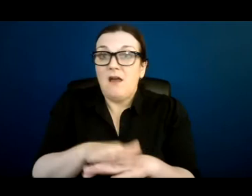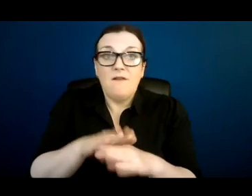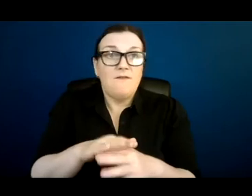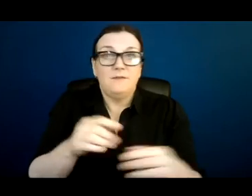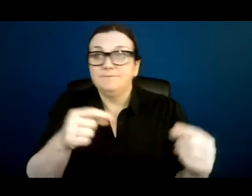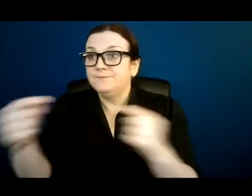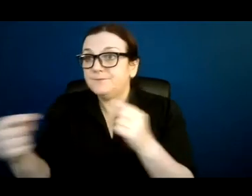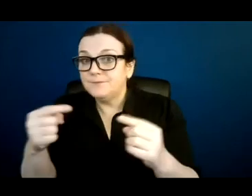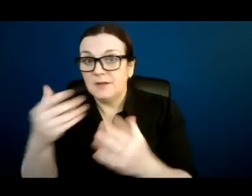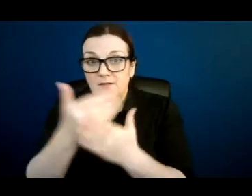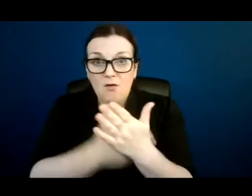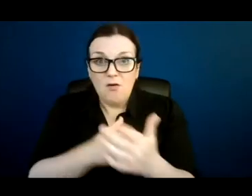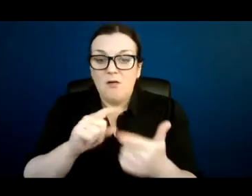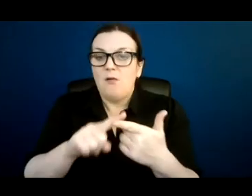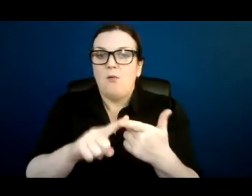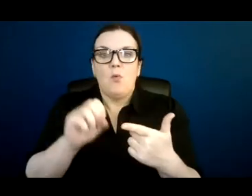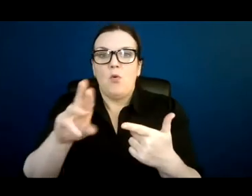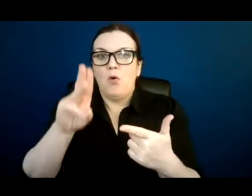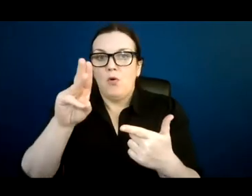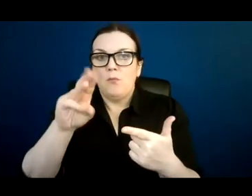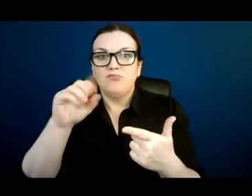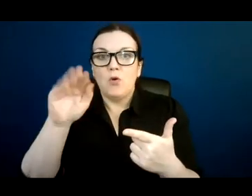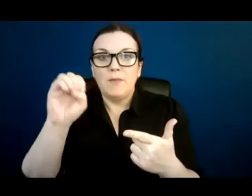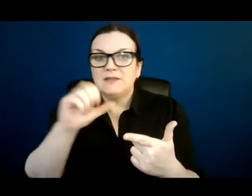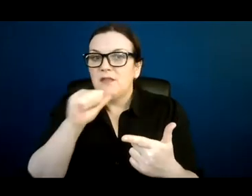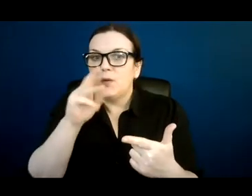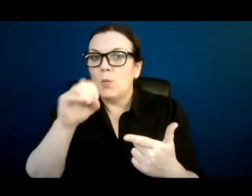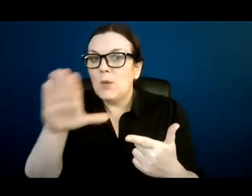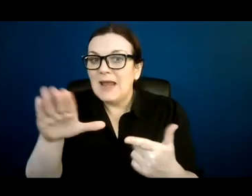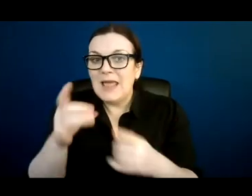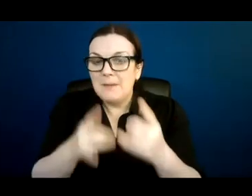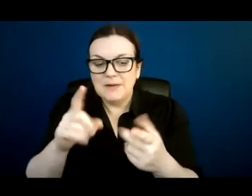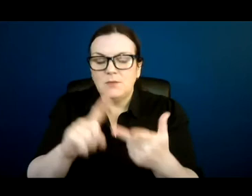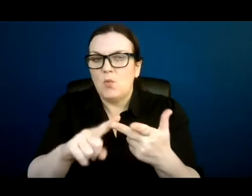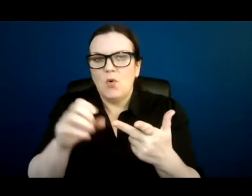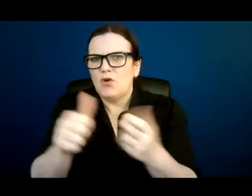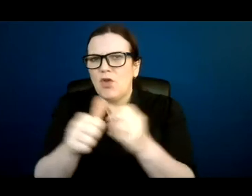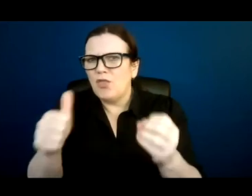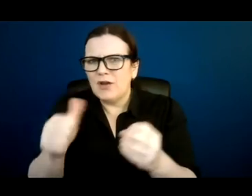and we have to look at when they're applying for discharge, is it wise that they automatically